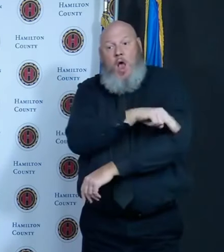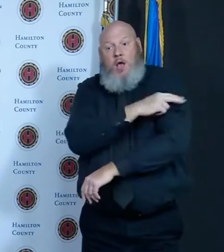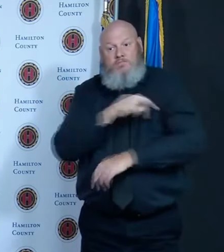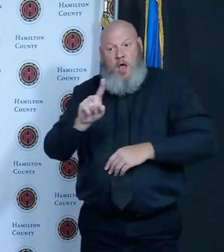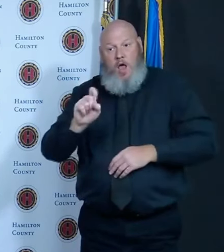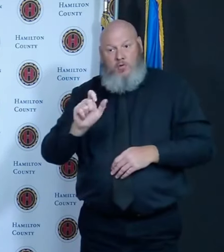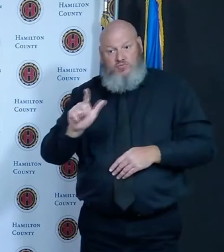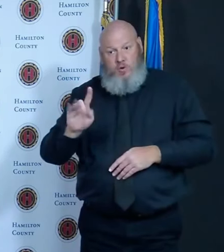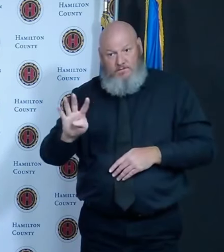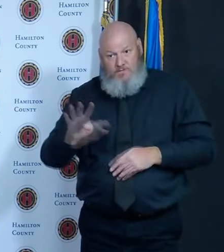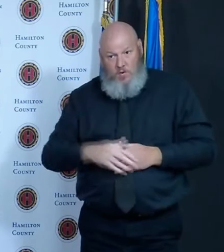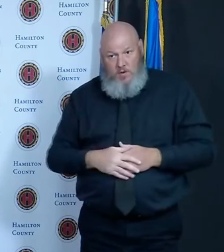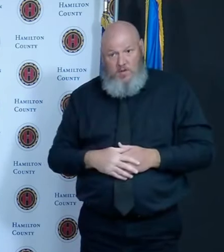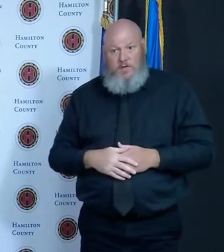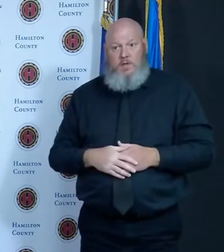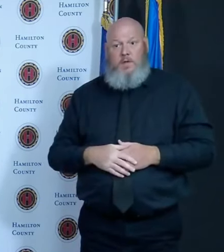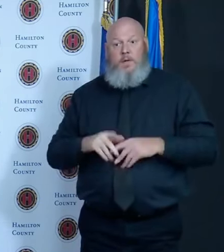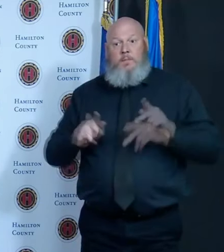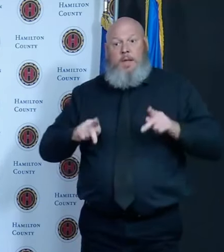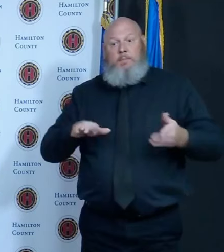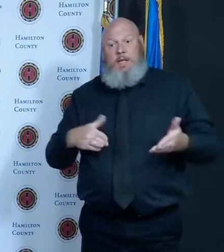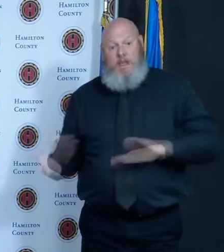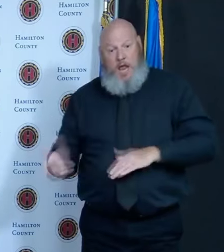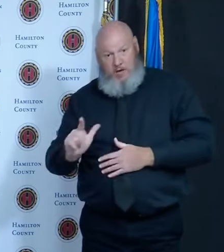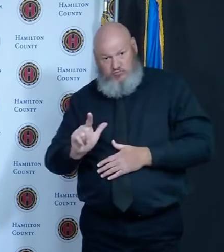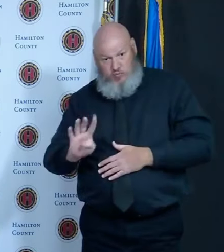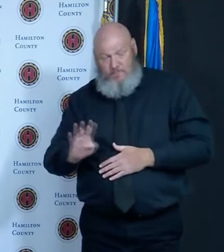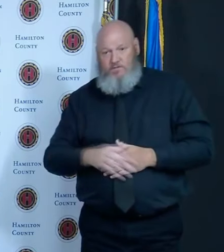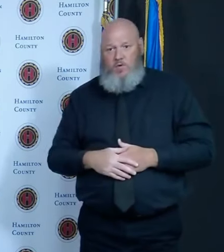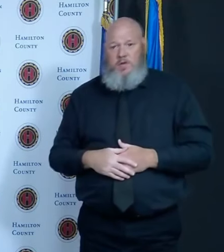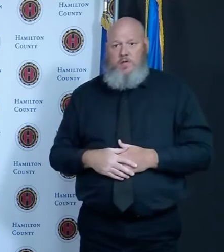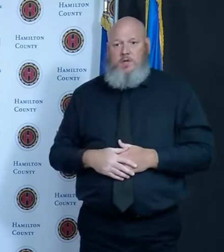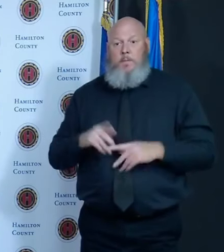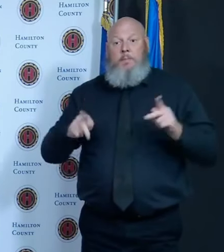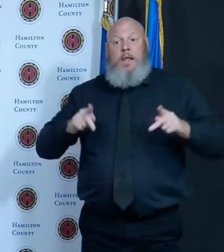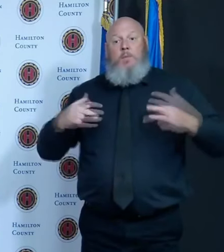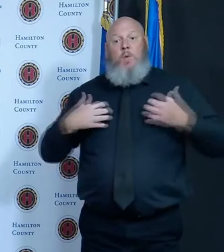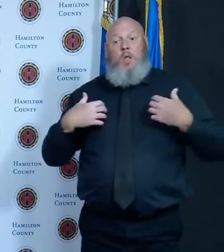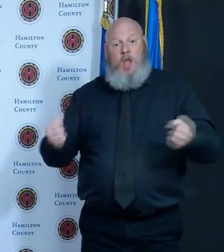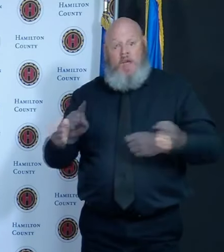the recovered number of 107 is for Hamilton County only and so that does